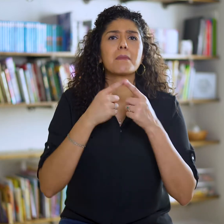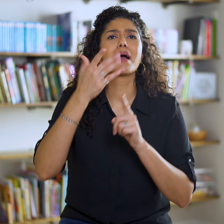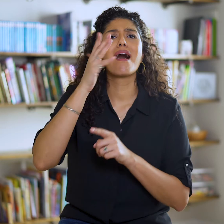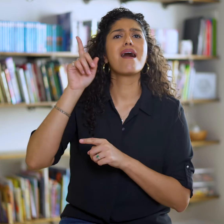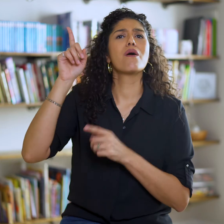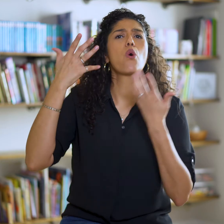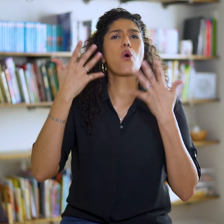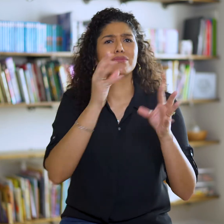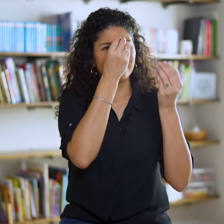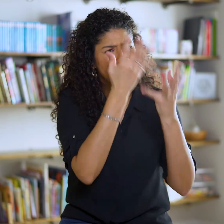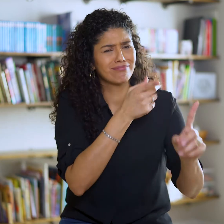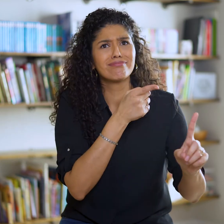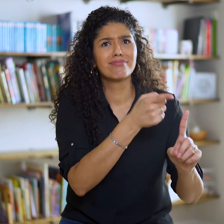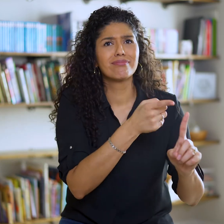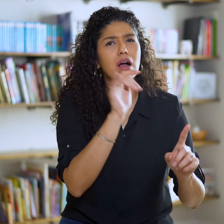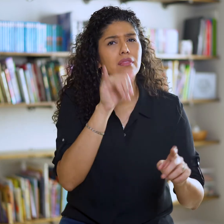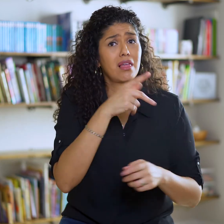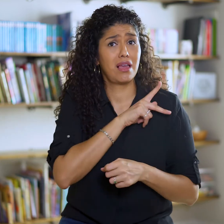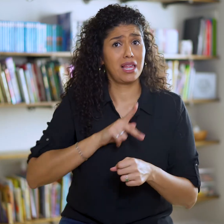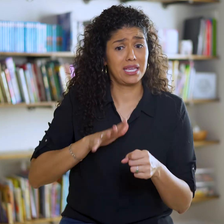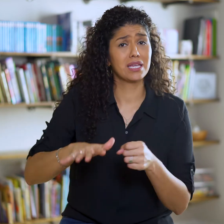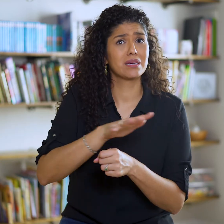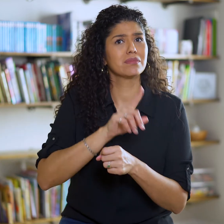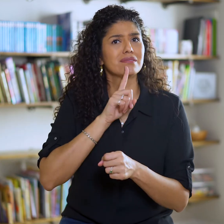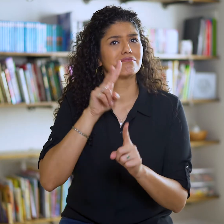But God has already told Saul that the kingdom has been